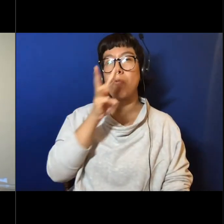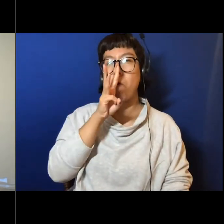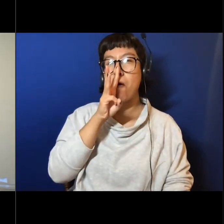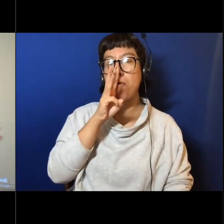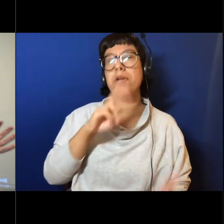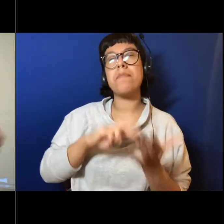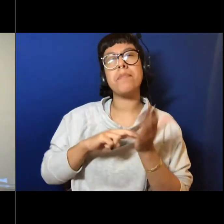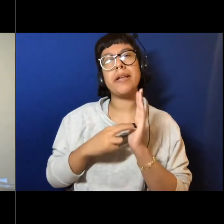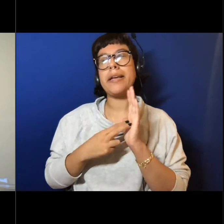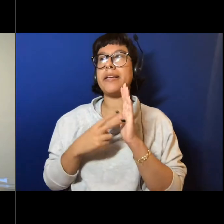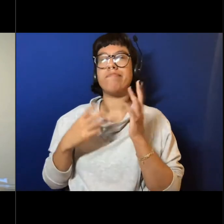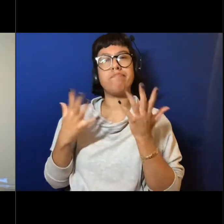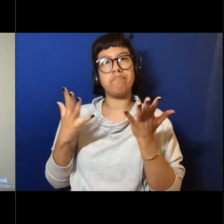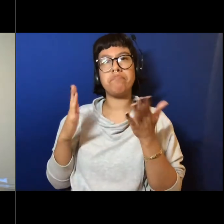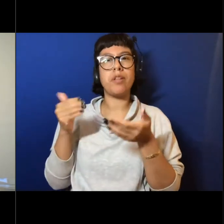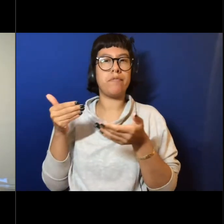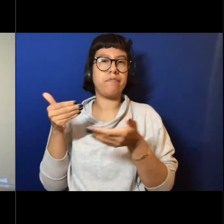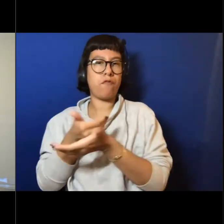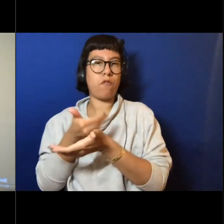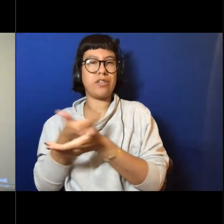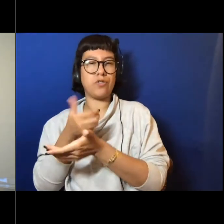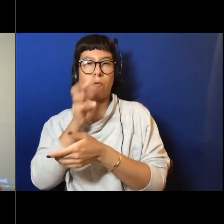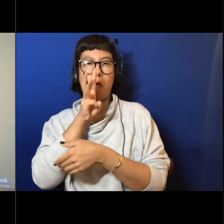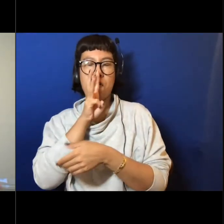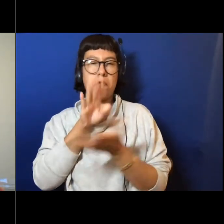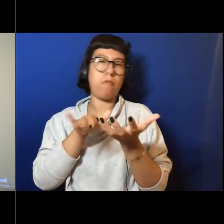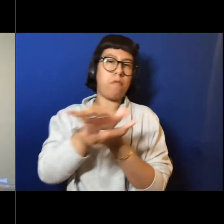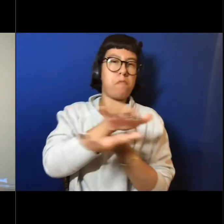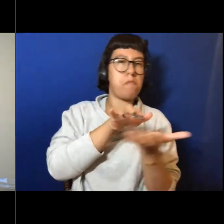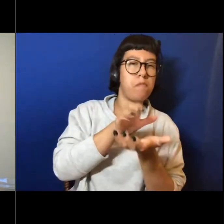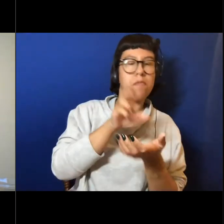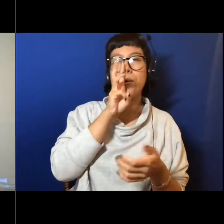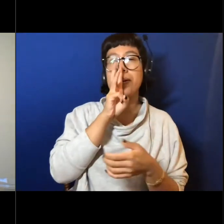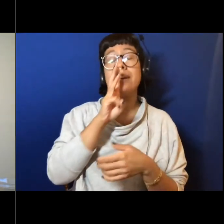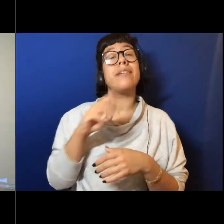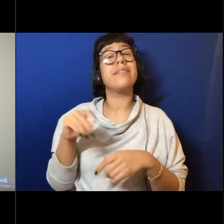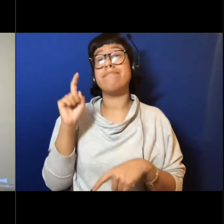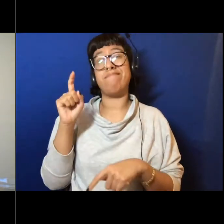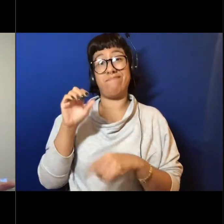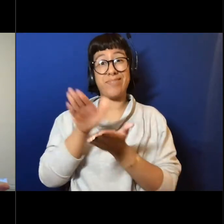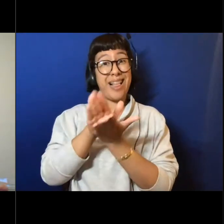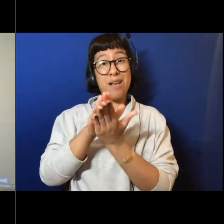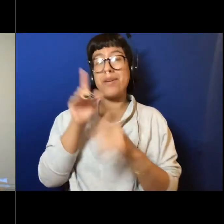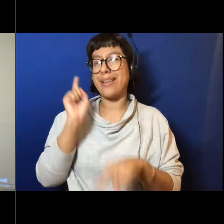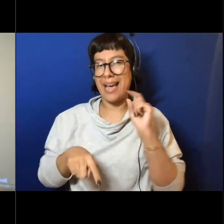and there's some fresh water input. They have limits. They can't survive in in totally fresh water.